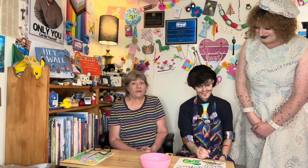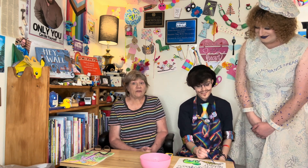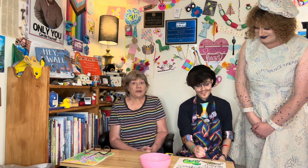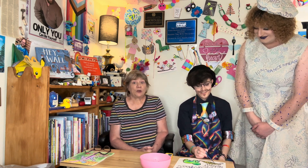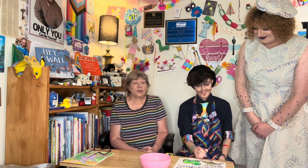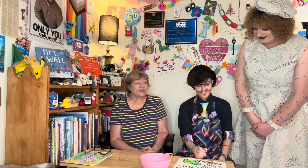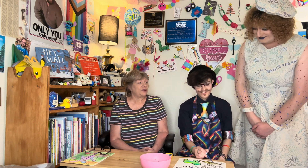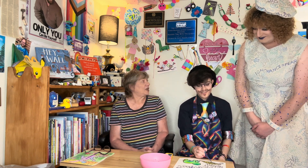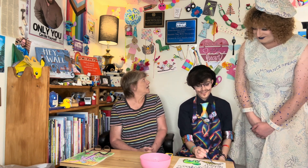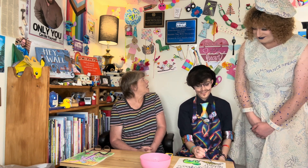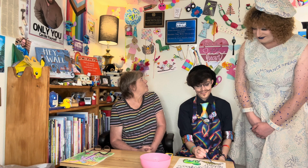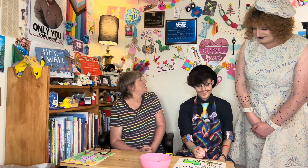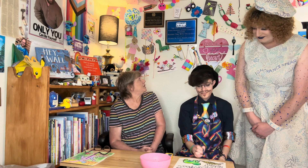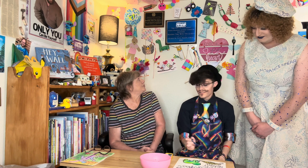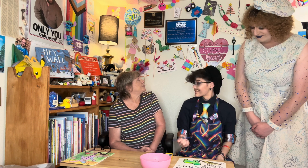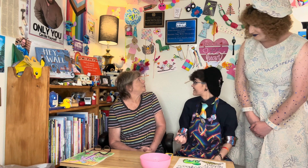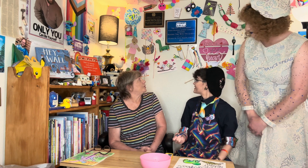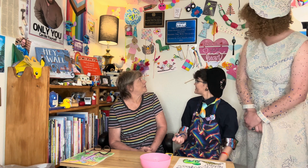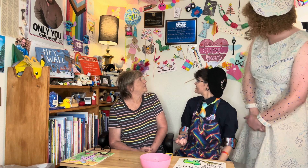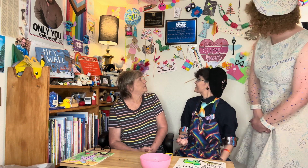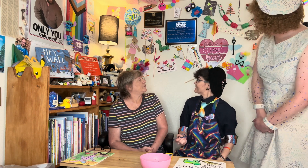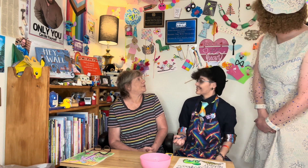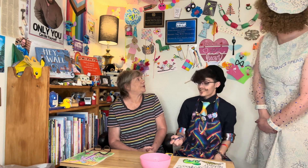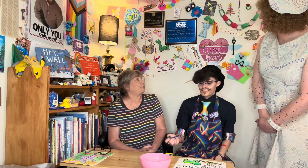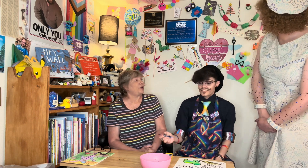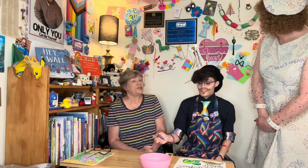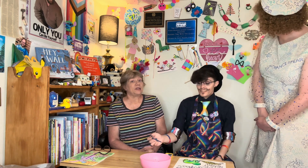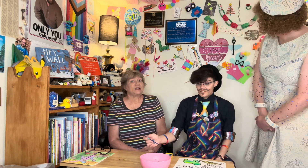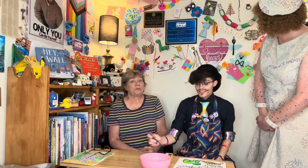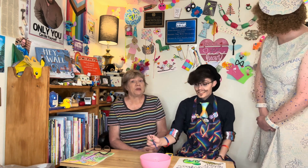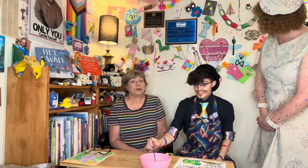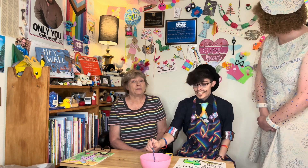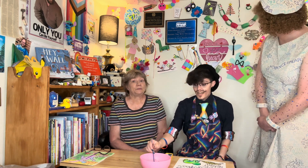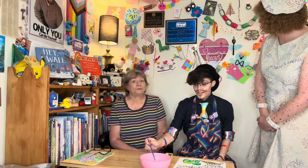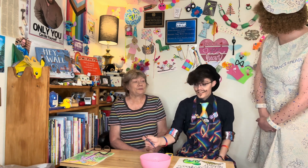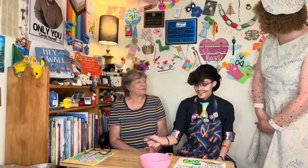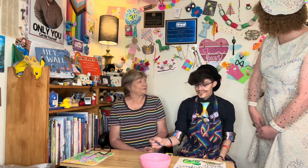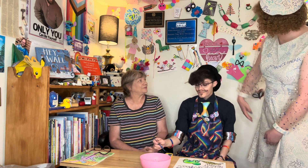ever noticed, there's like a couple of years worth of worth of projects up here. KAI: Yeah! CALI: These are all